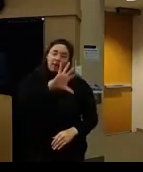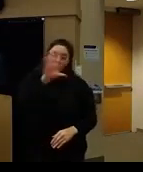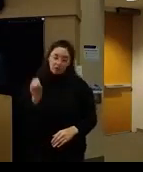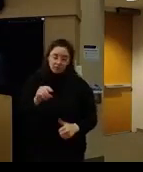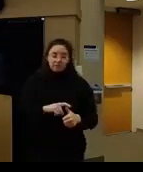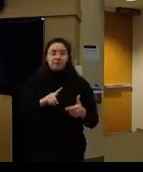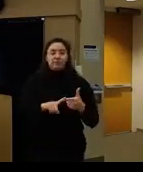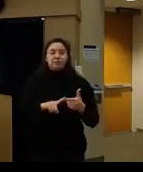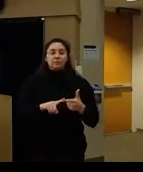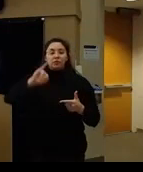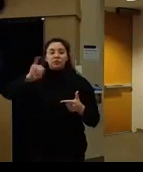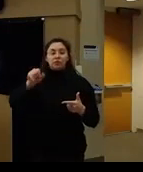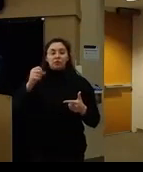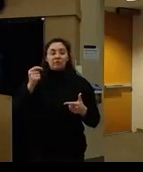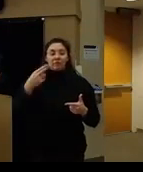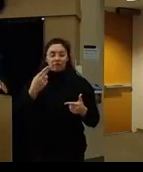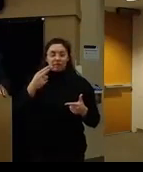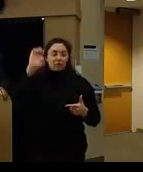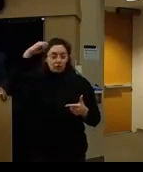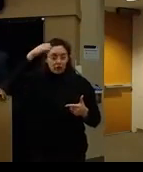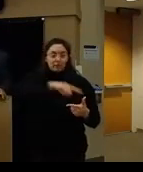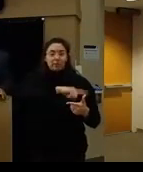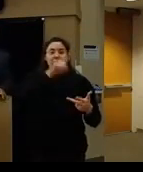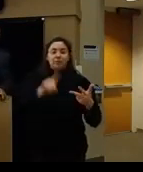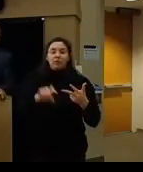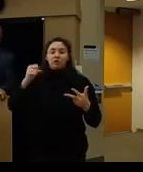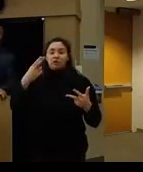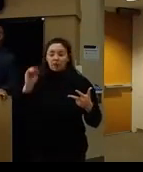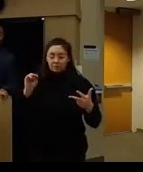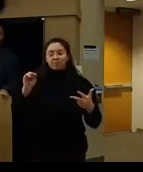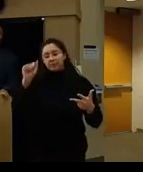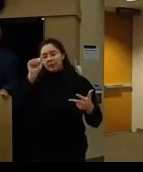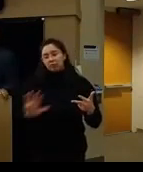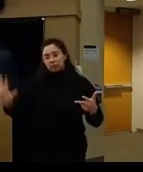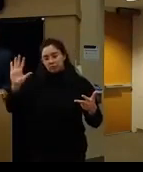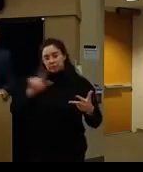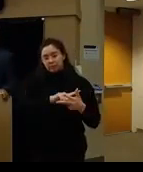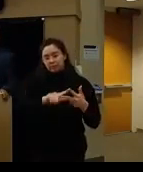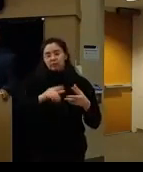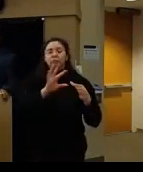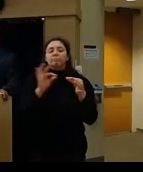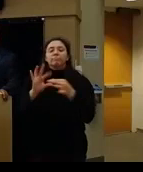the descendants of jepi is Europe and shim is Asia this is how the Bible talks about race right they